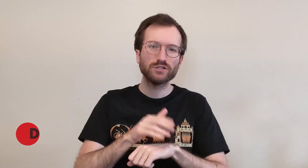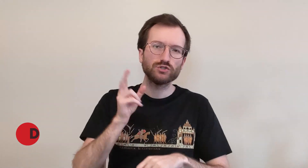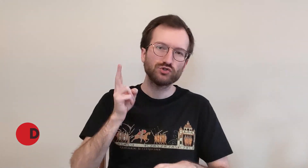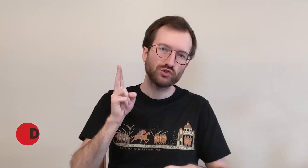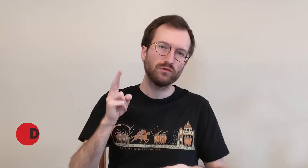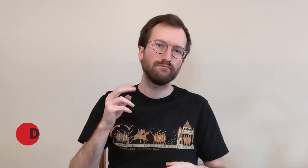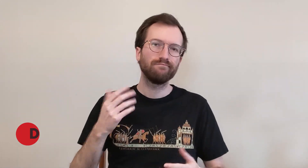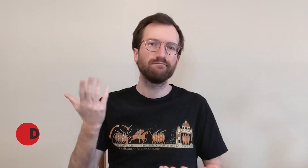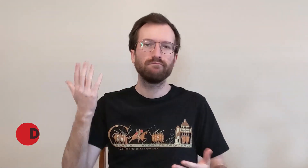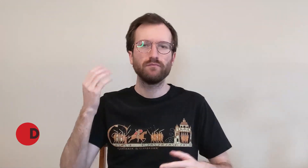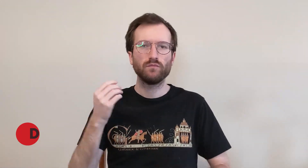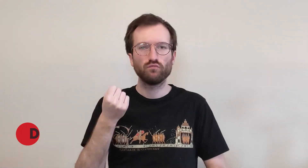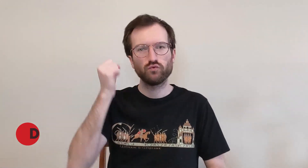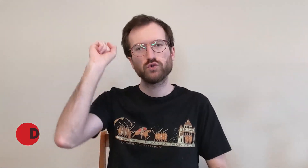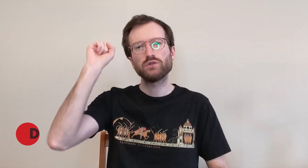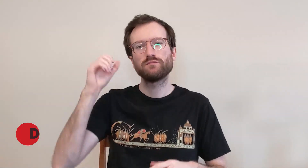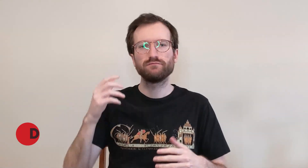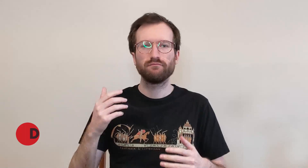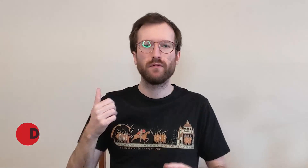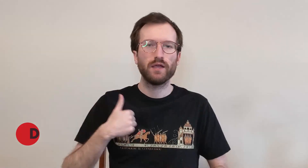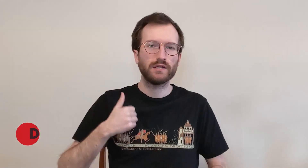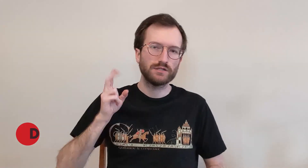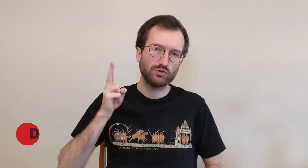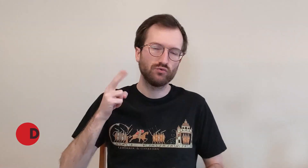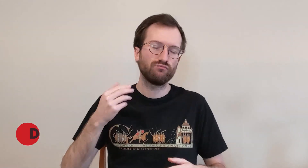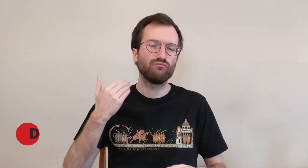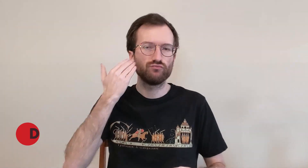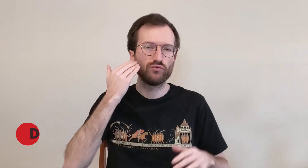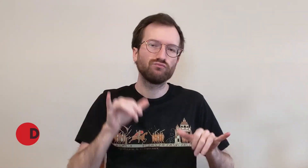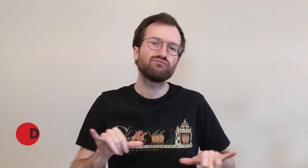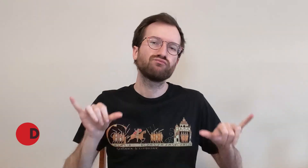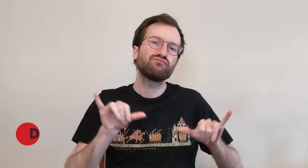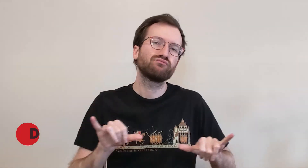history, the protests, and Canadian history, you know the common